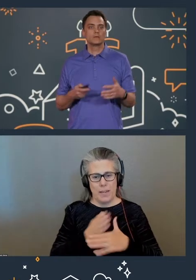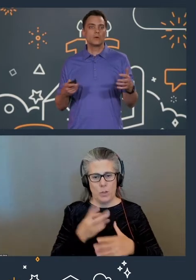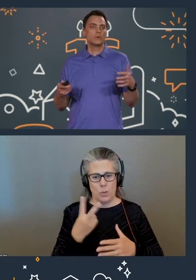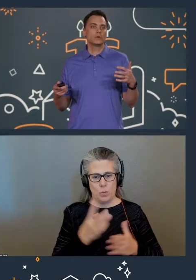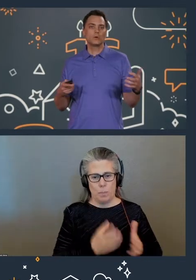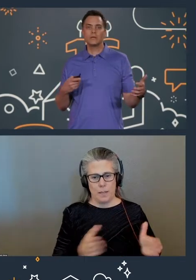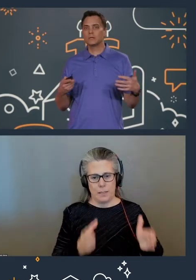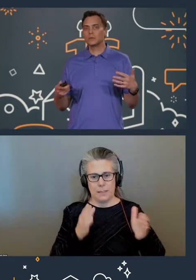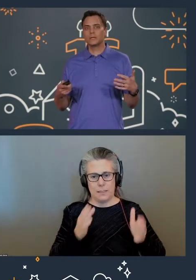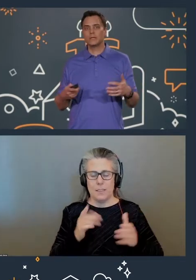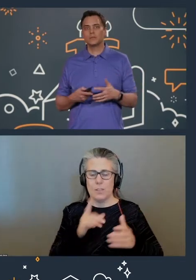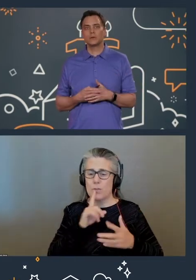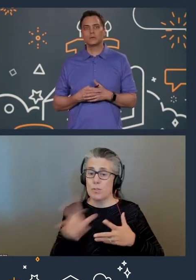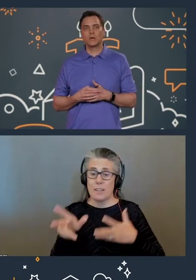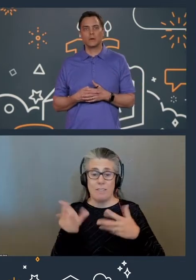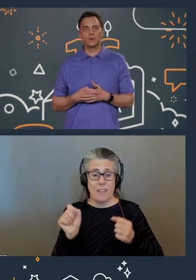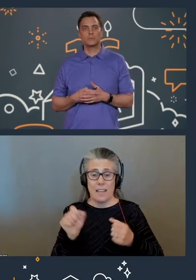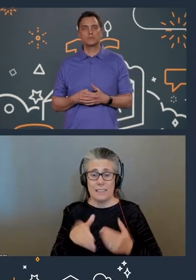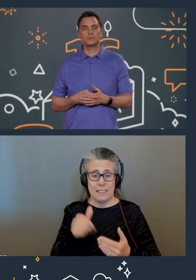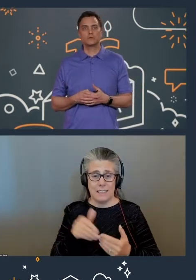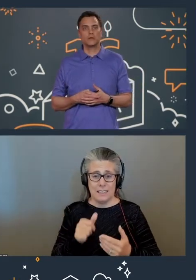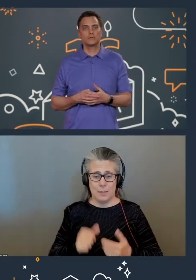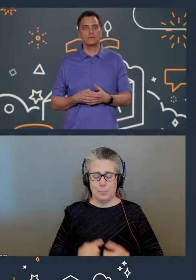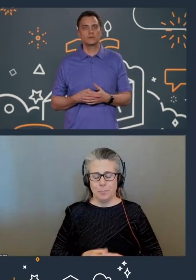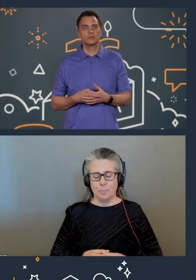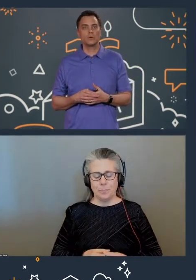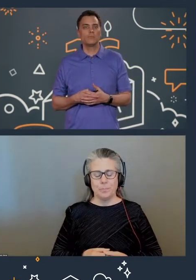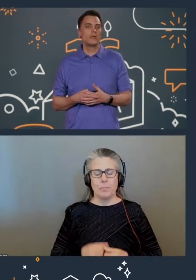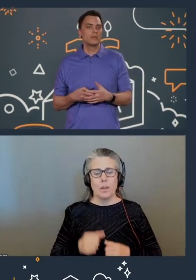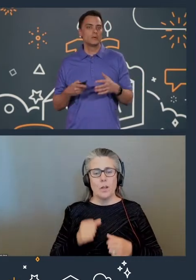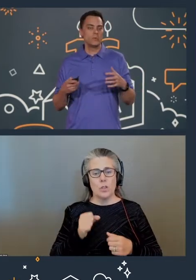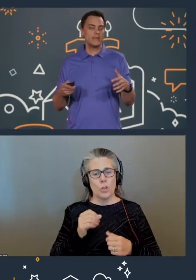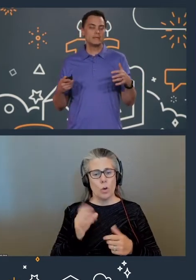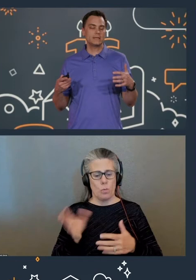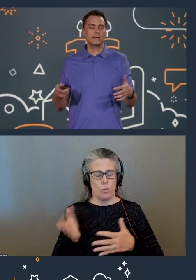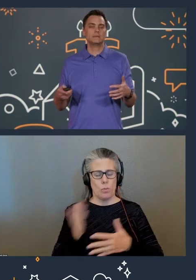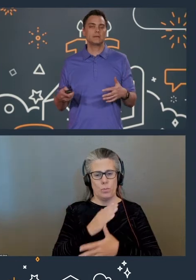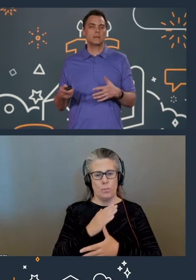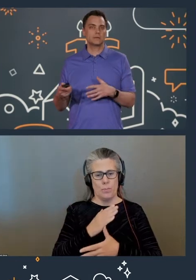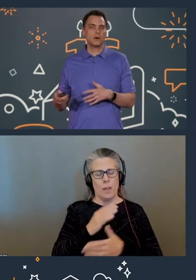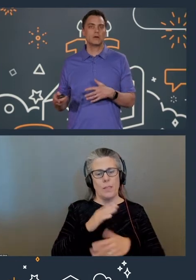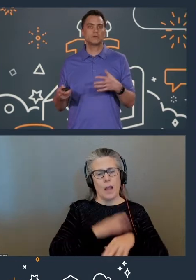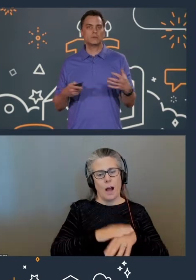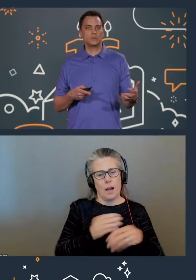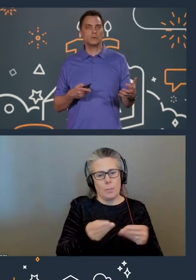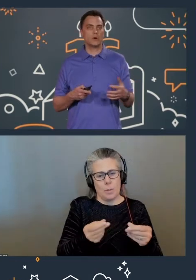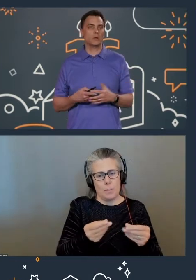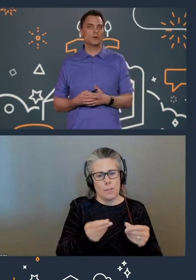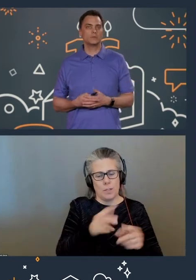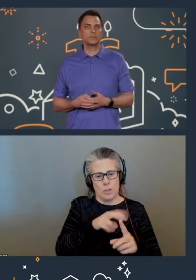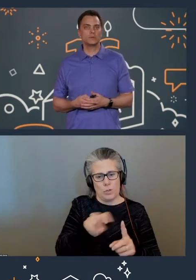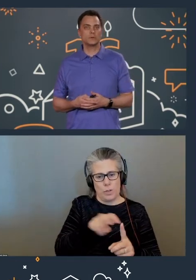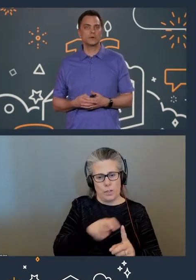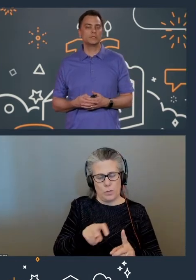So, going a little bit deeper on those on-premises transfers. So, the way that DataSync talks to your on-premises storage